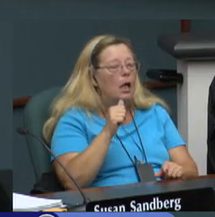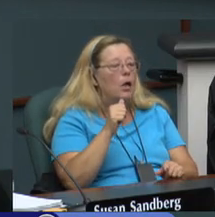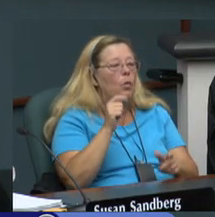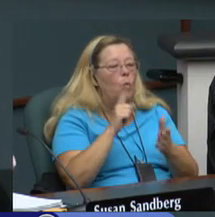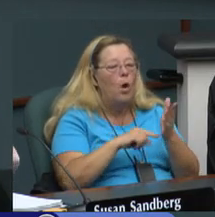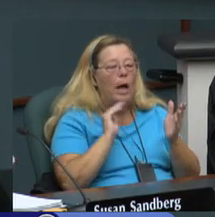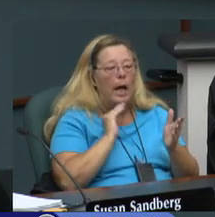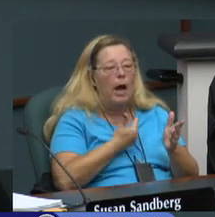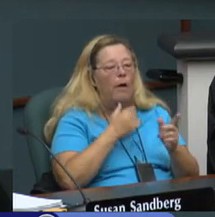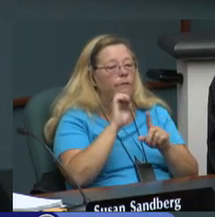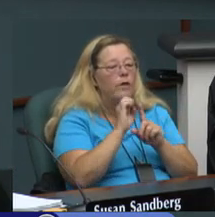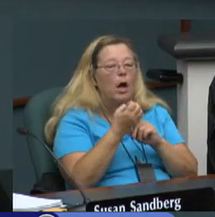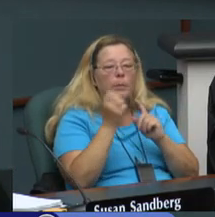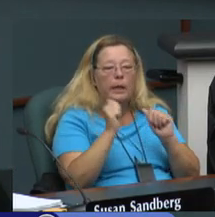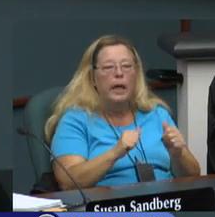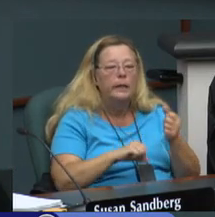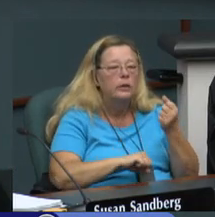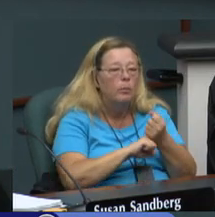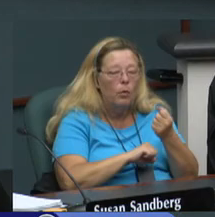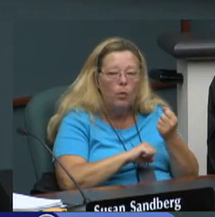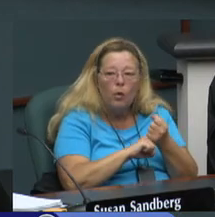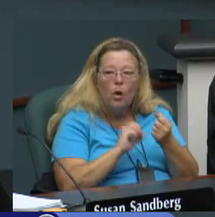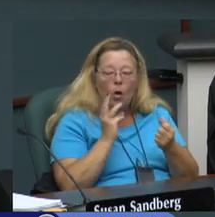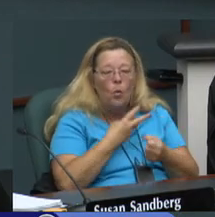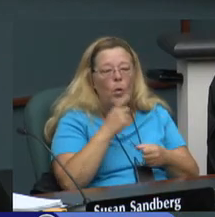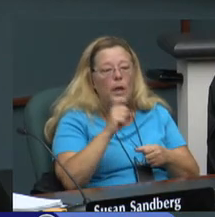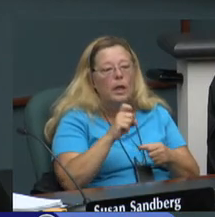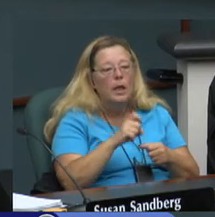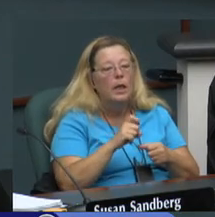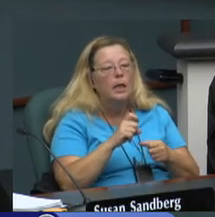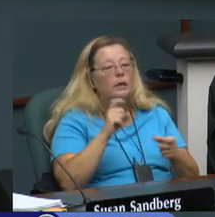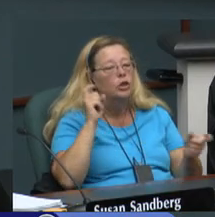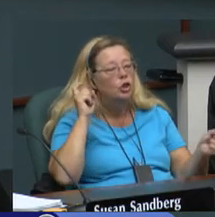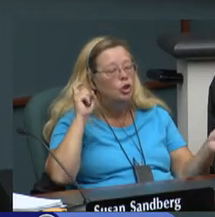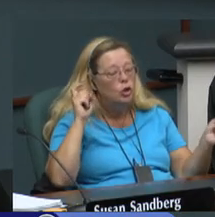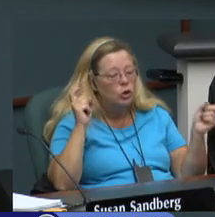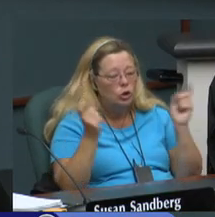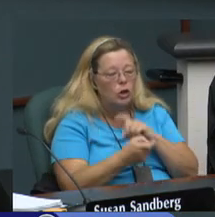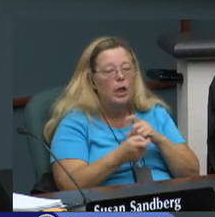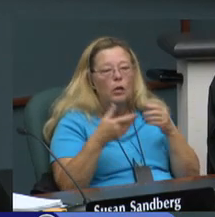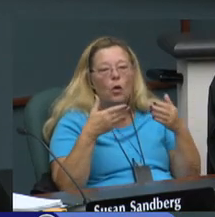support we need to drastically change the way we live we need to live in a